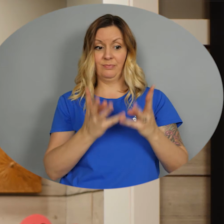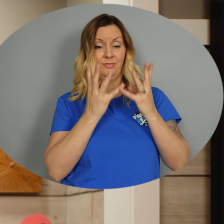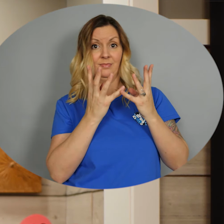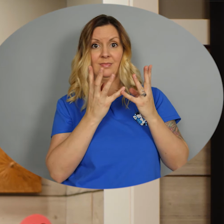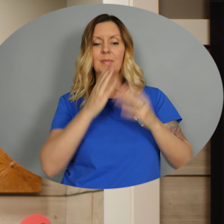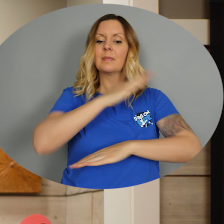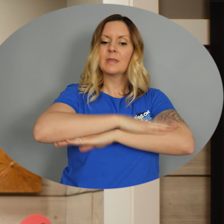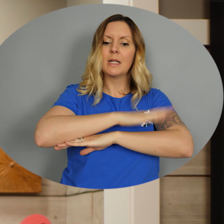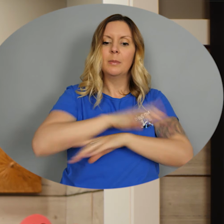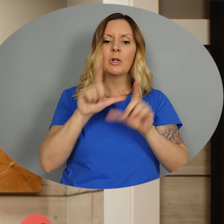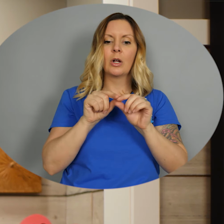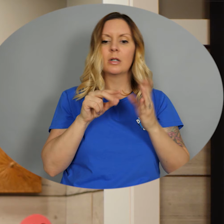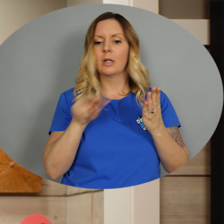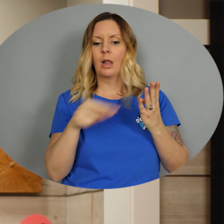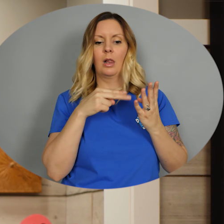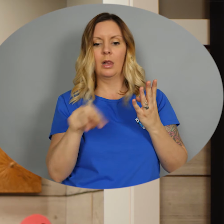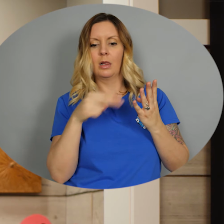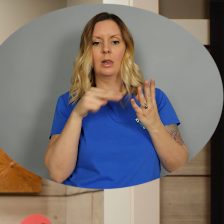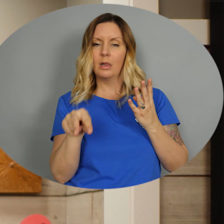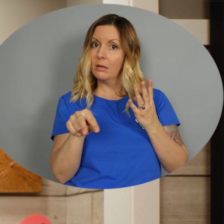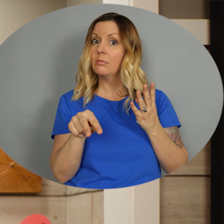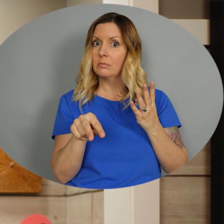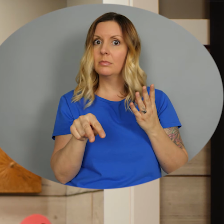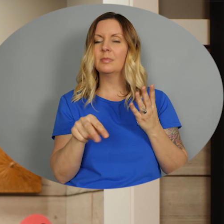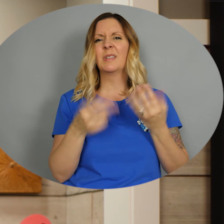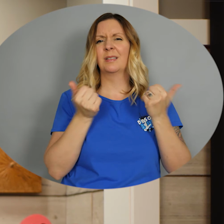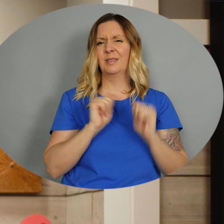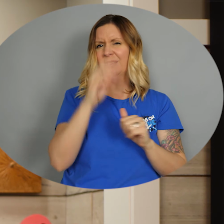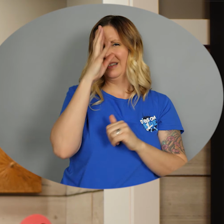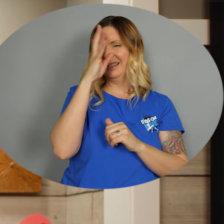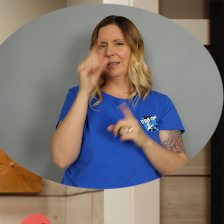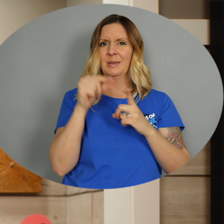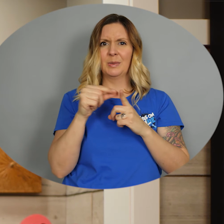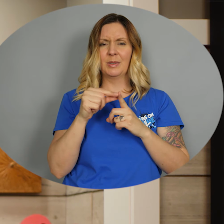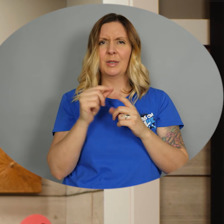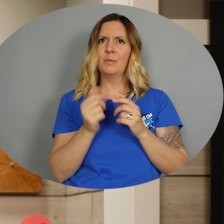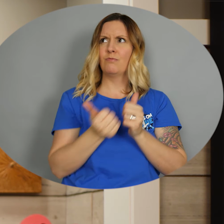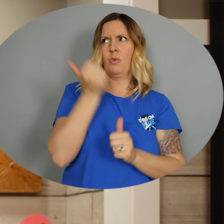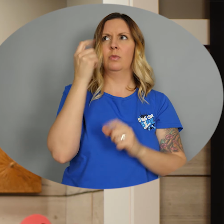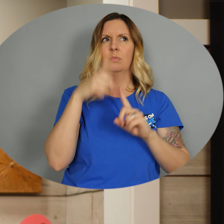in your hand, and the shared ones on the table, you now try to come up with the highest scoring